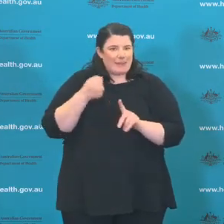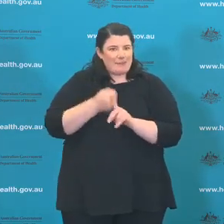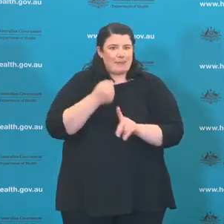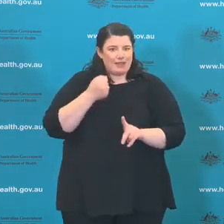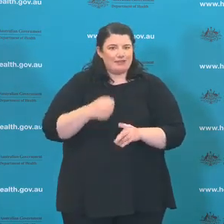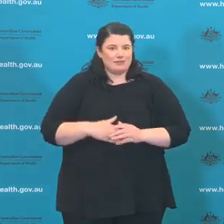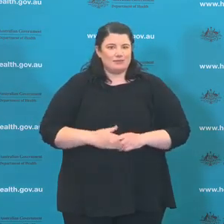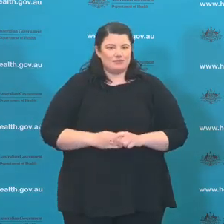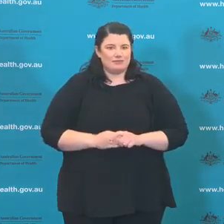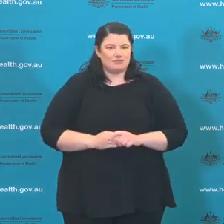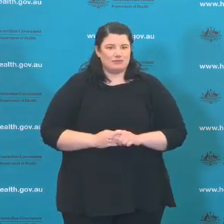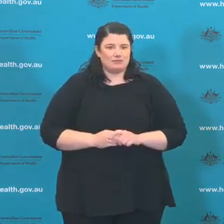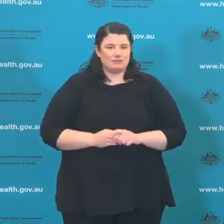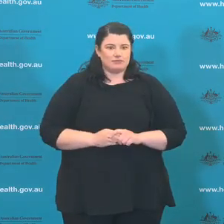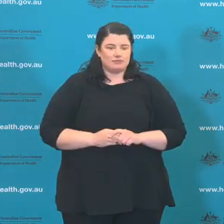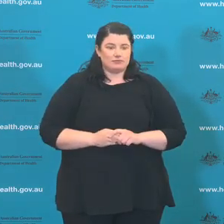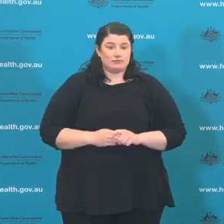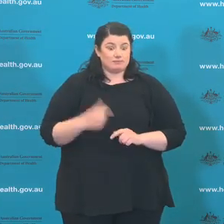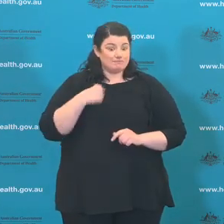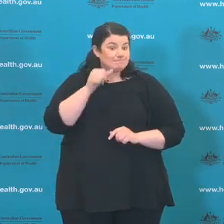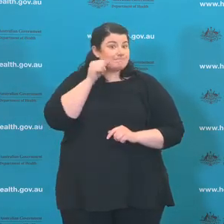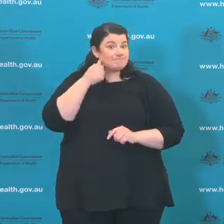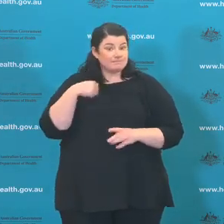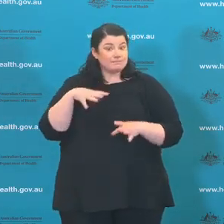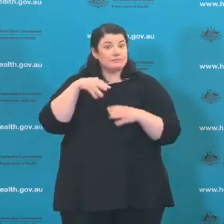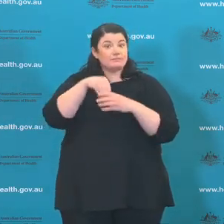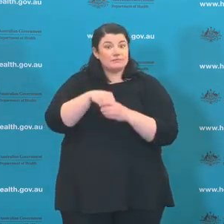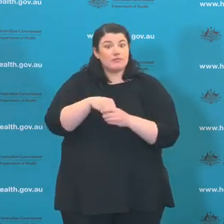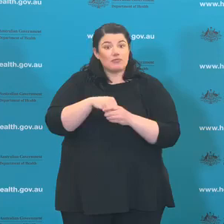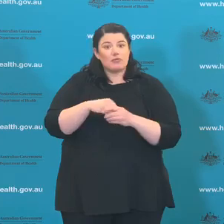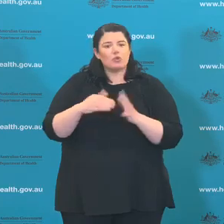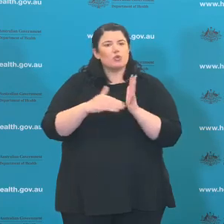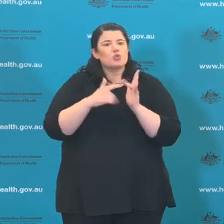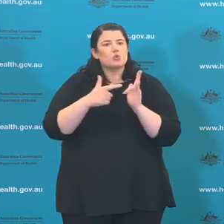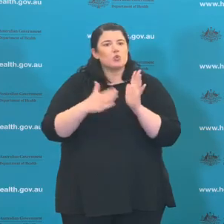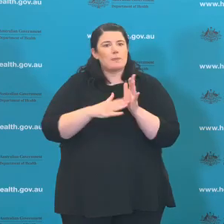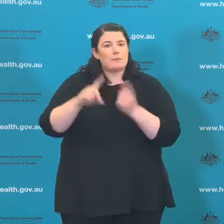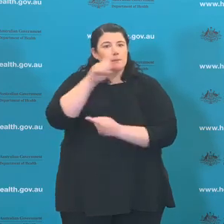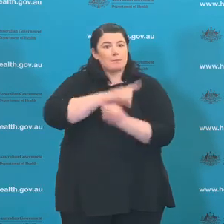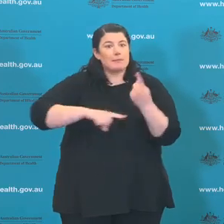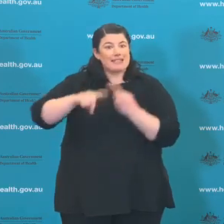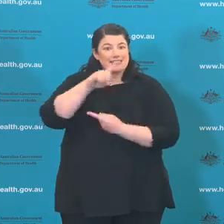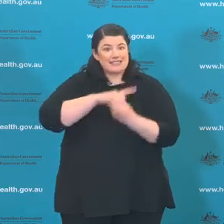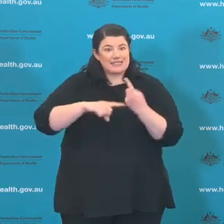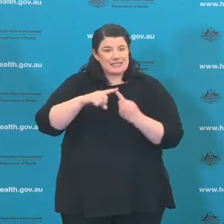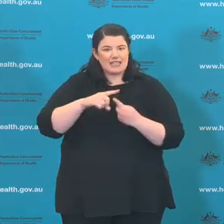the international zoom meeting of Chief Nurses and Midwives across the